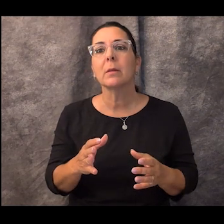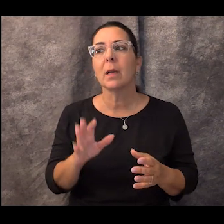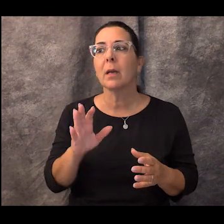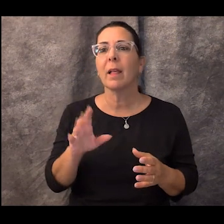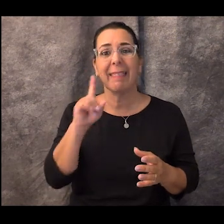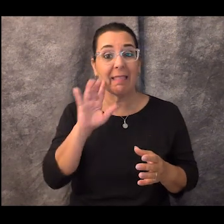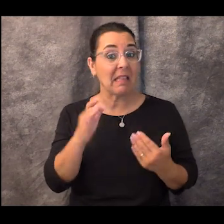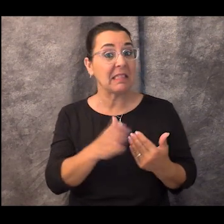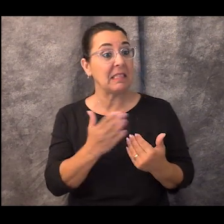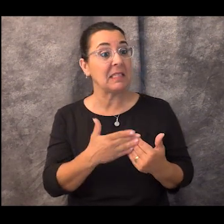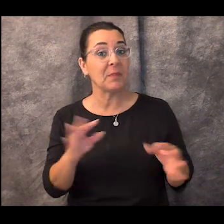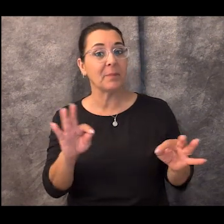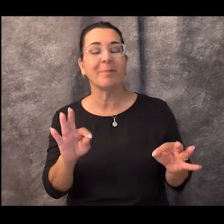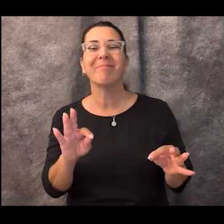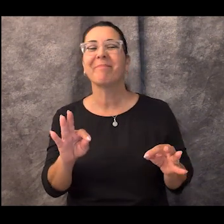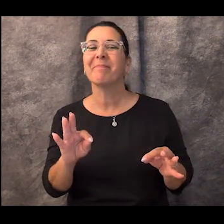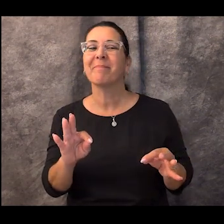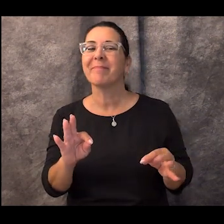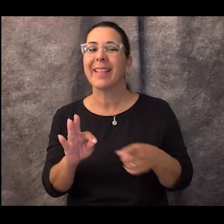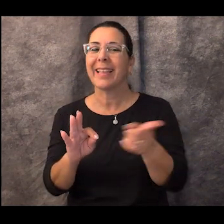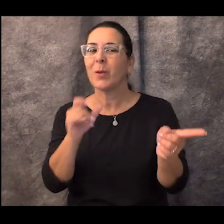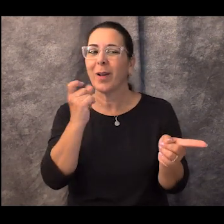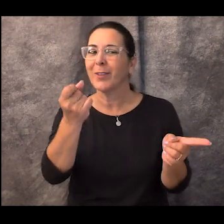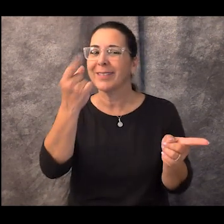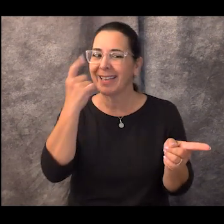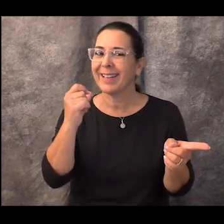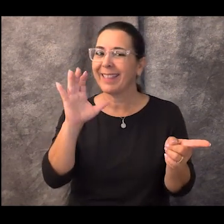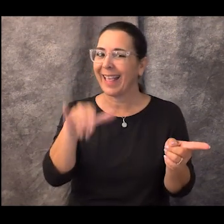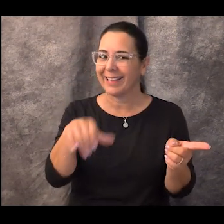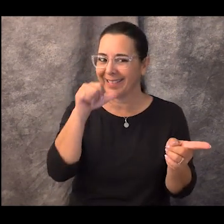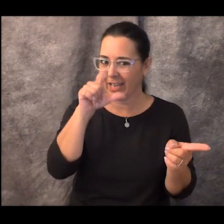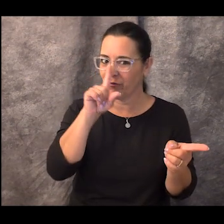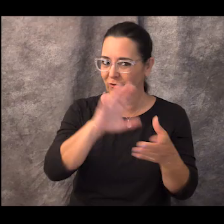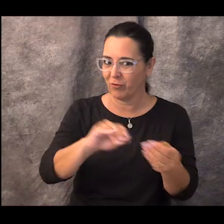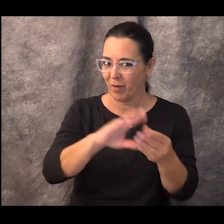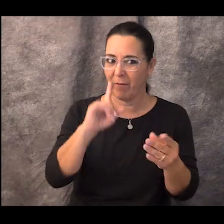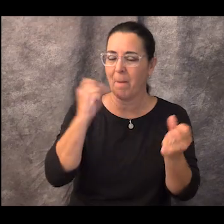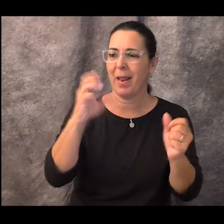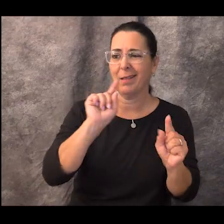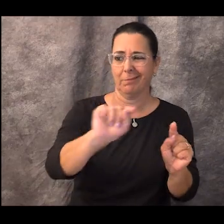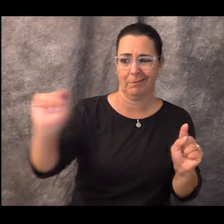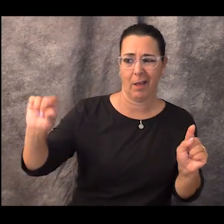I don't think they have any idea that that's not true for a lot of other voters. They just they don't see it.